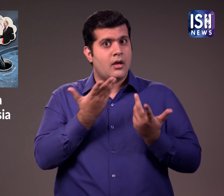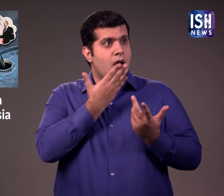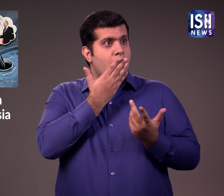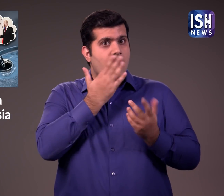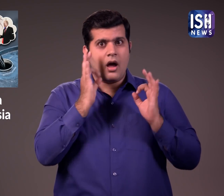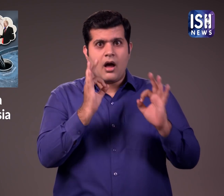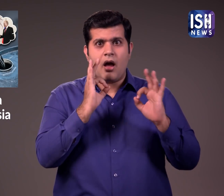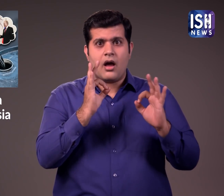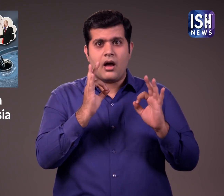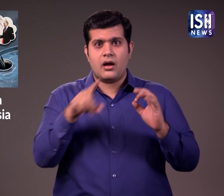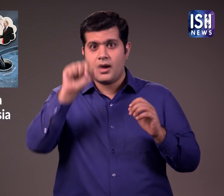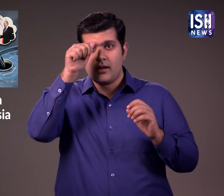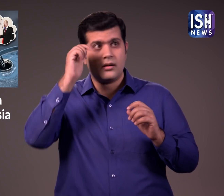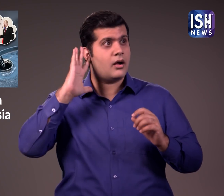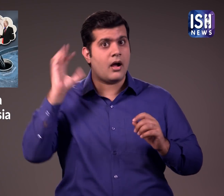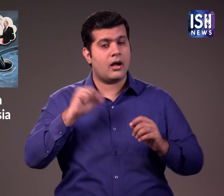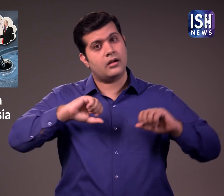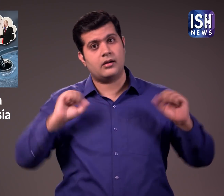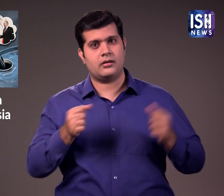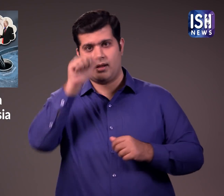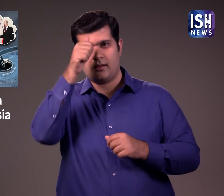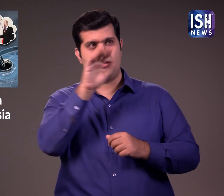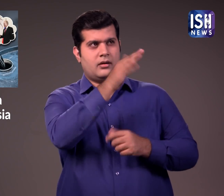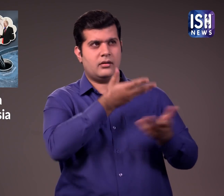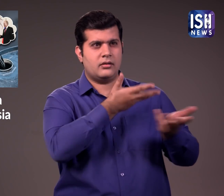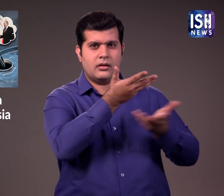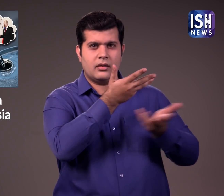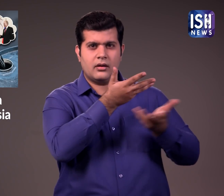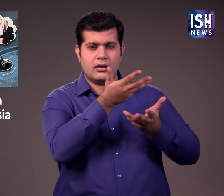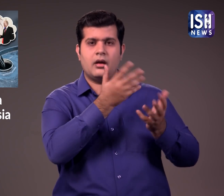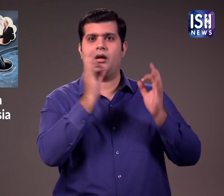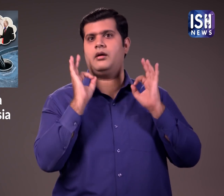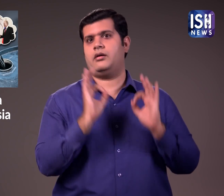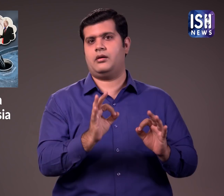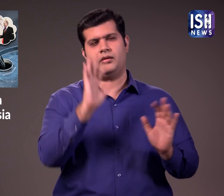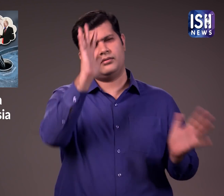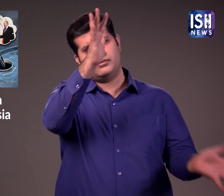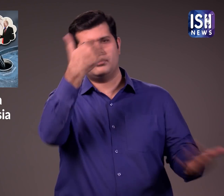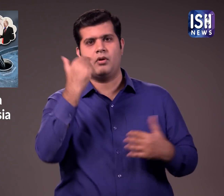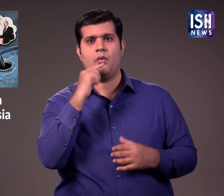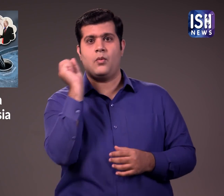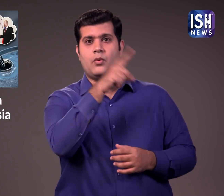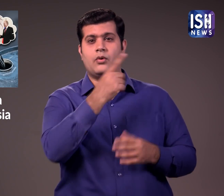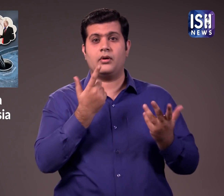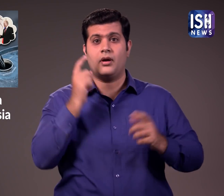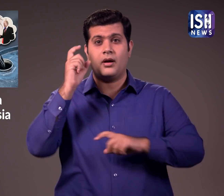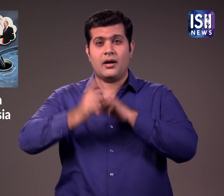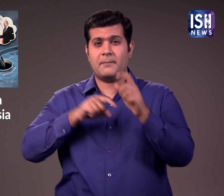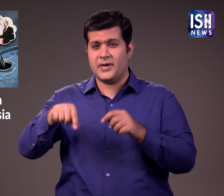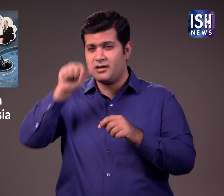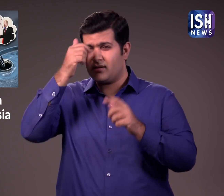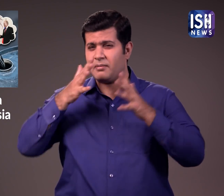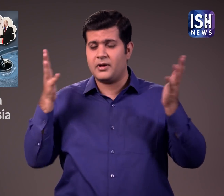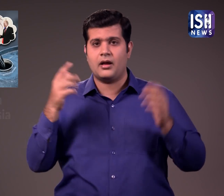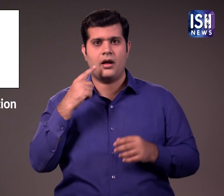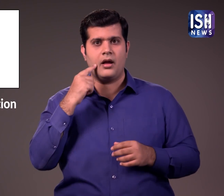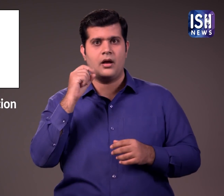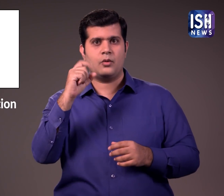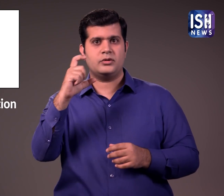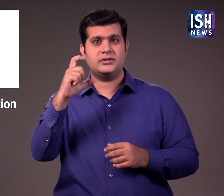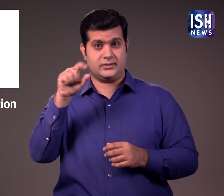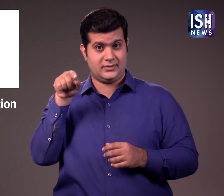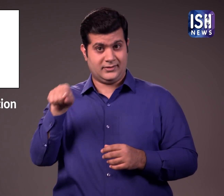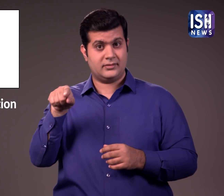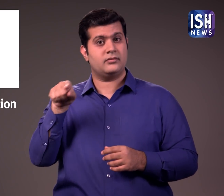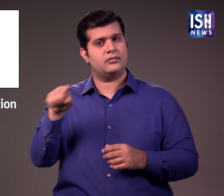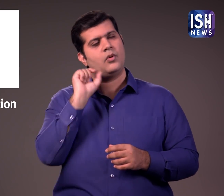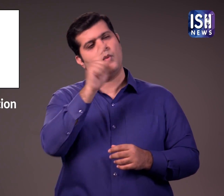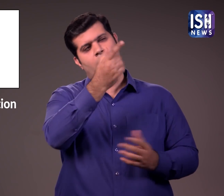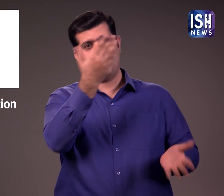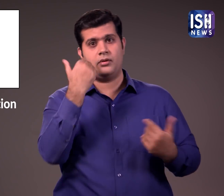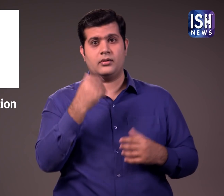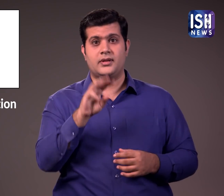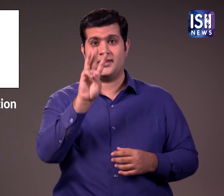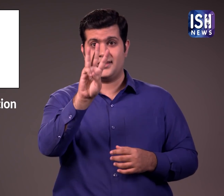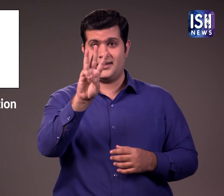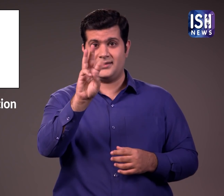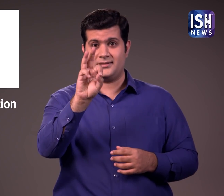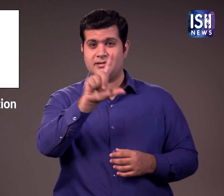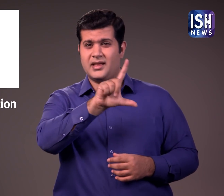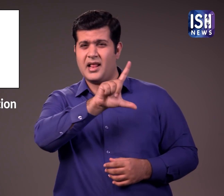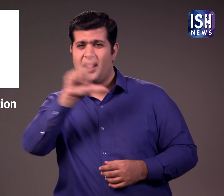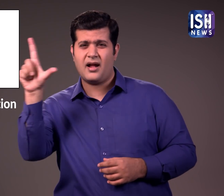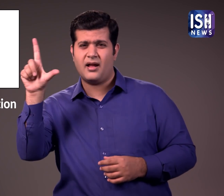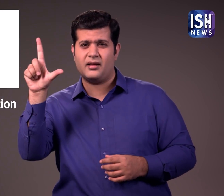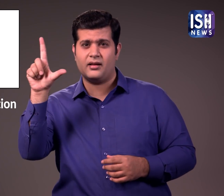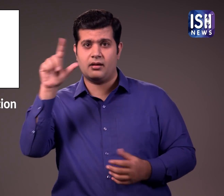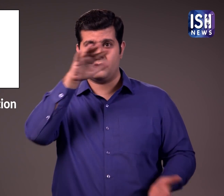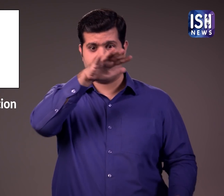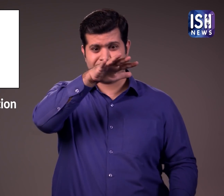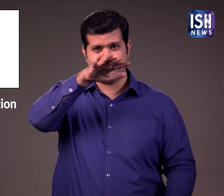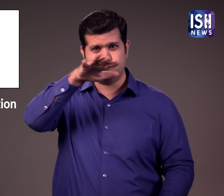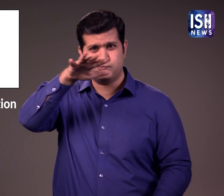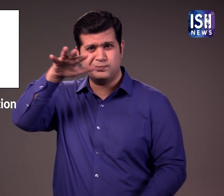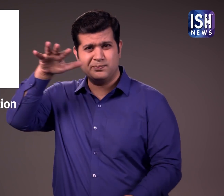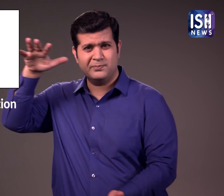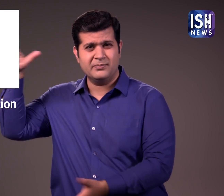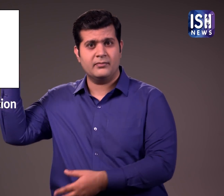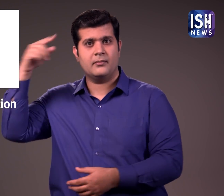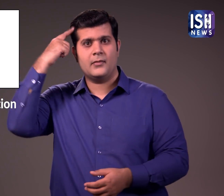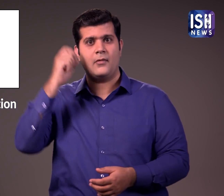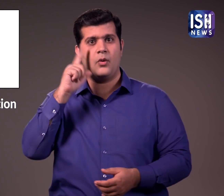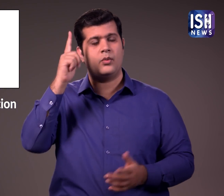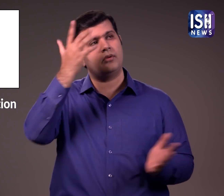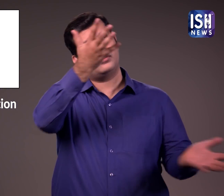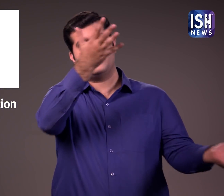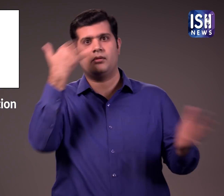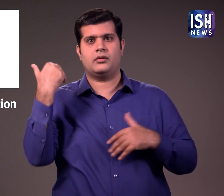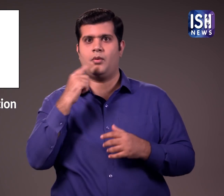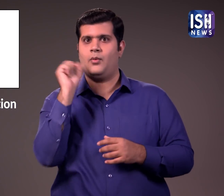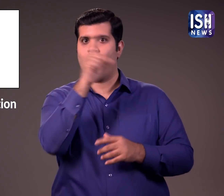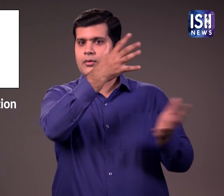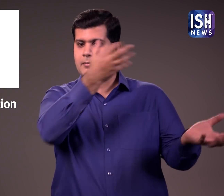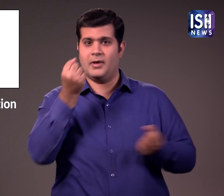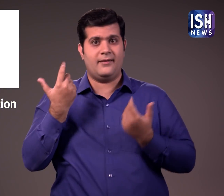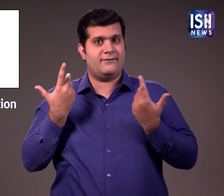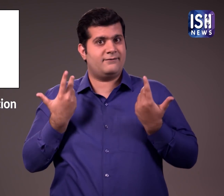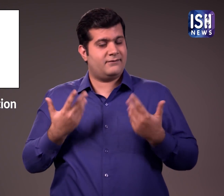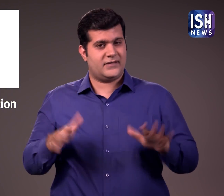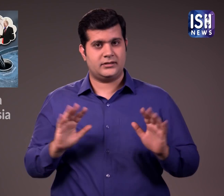After much discussion, the Indian Oil Corporation, India’s top oil firm, has bought as much as 3 million barrels of crude oil from Russia.